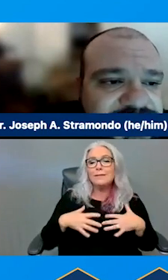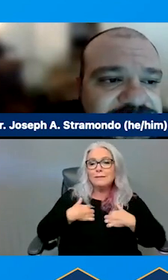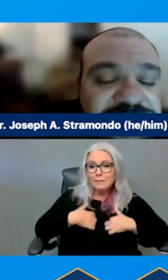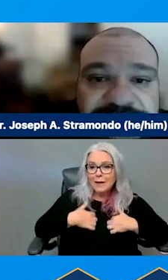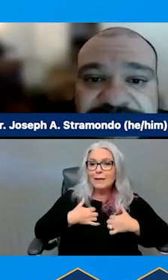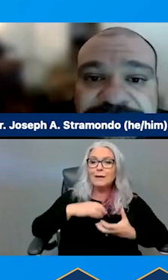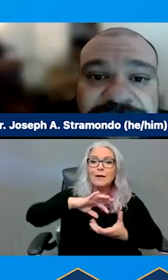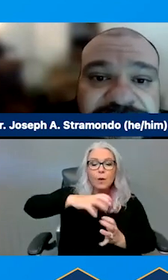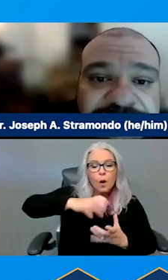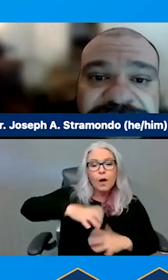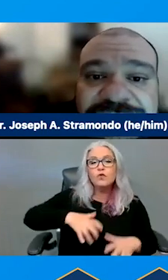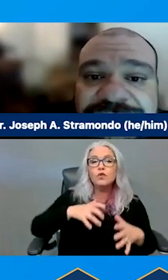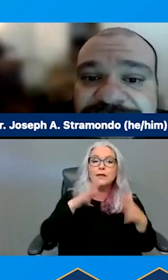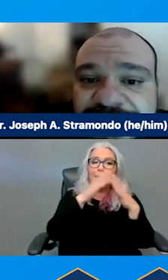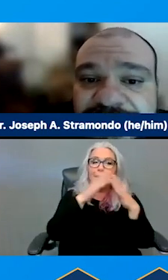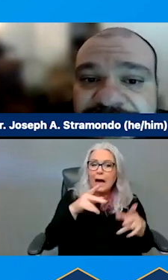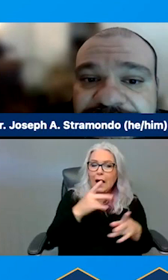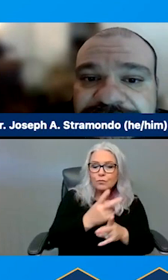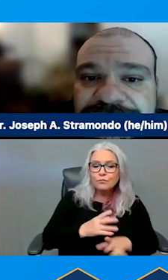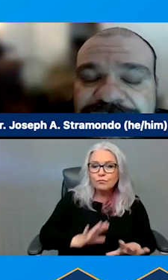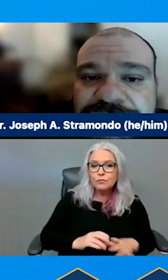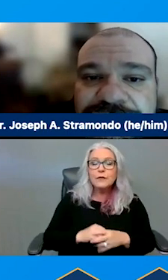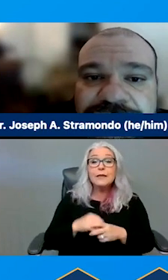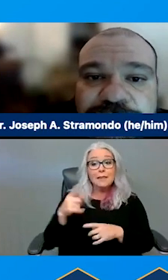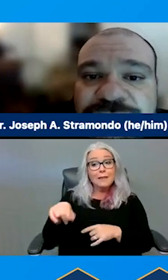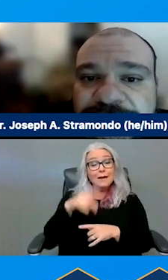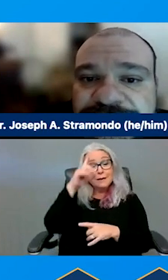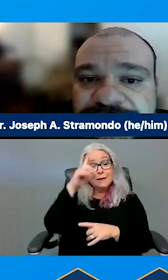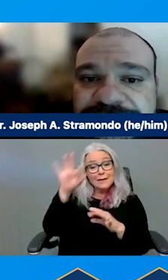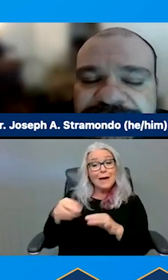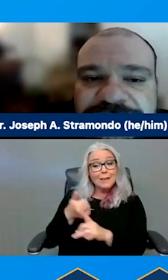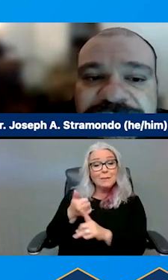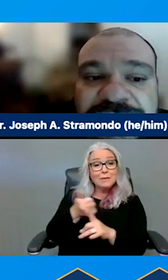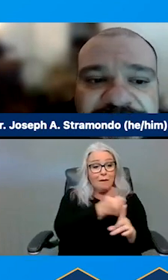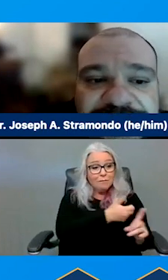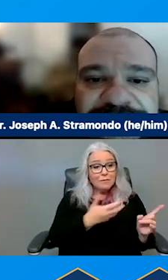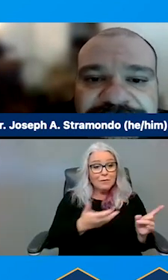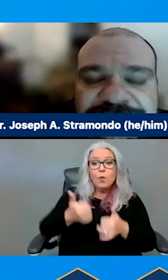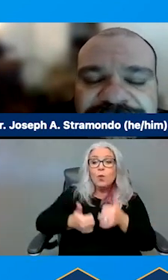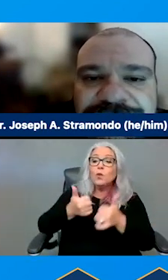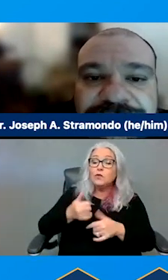help. And they direct their own care. They decide which person